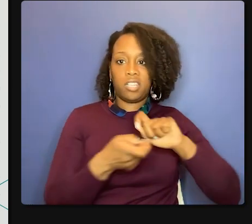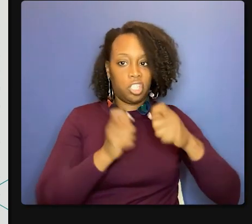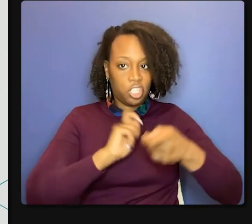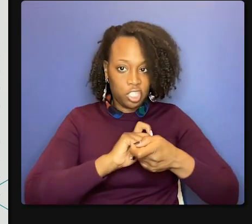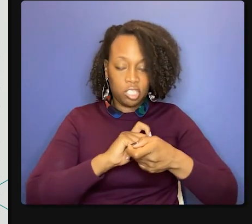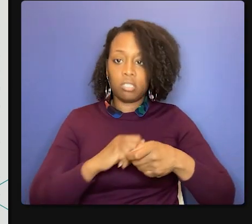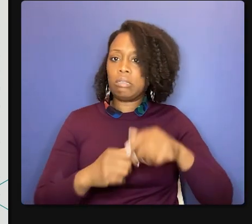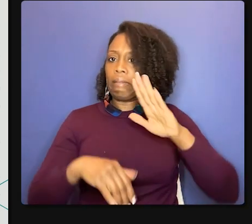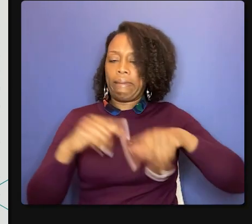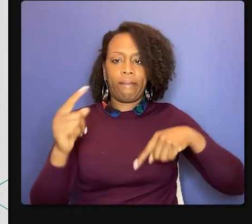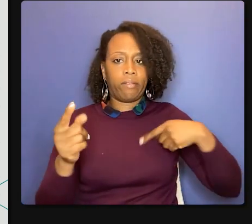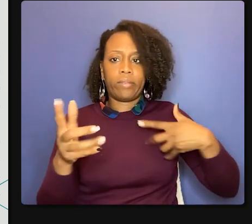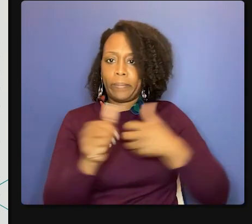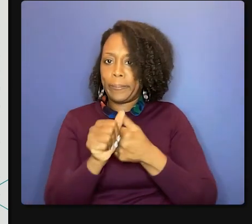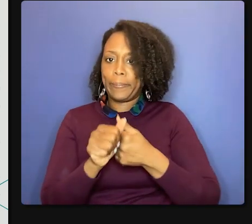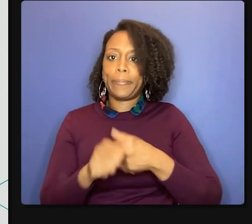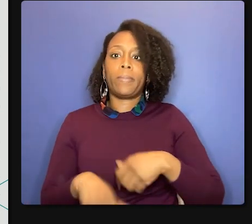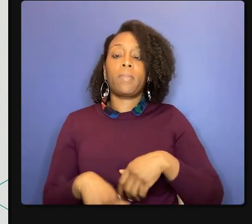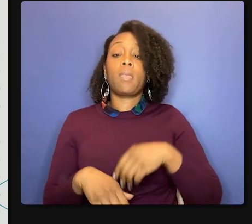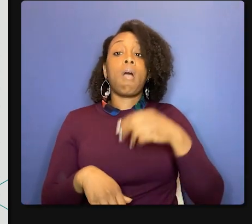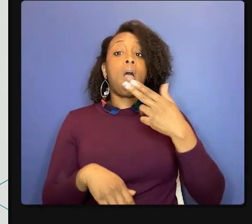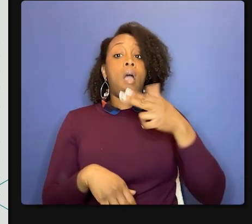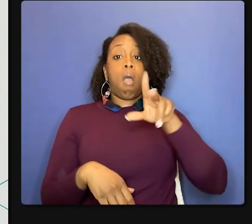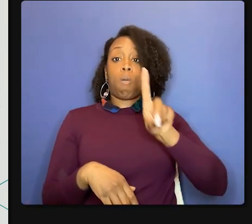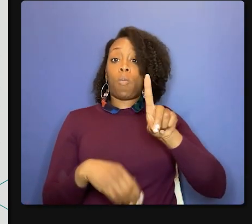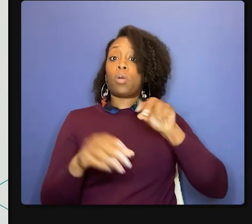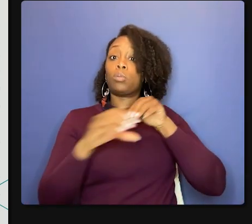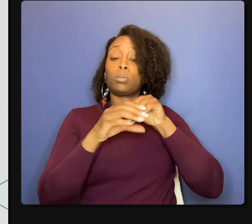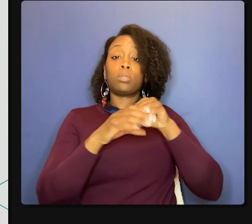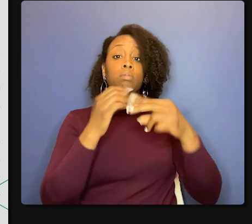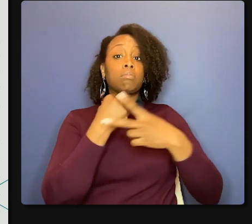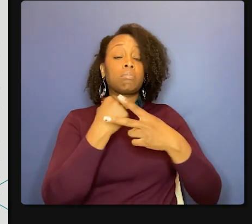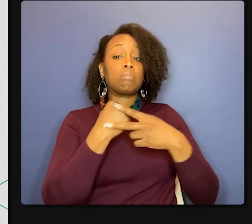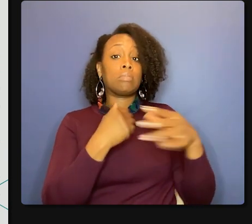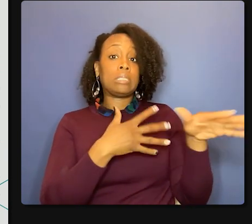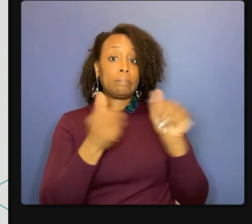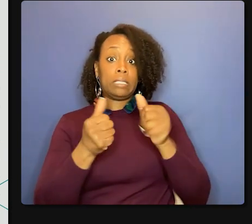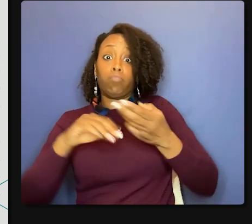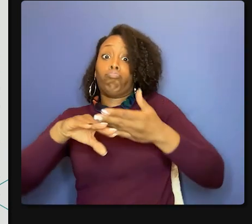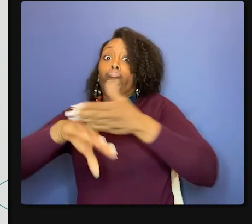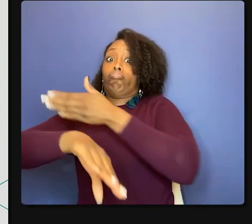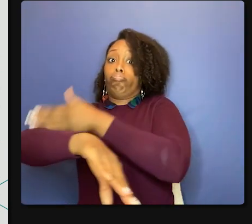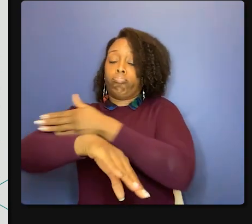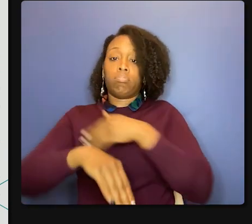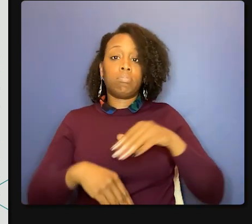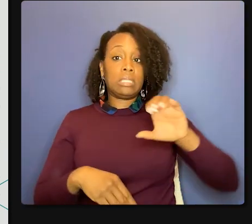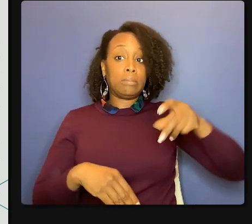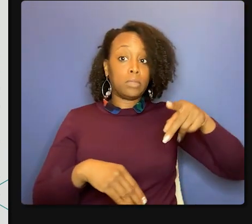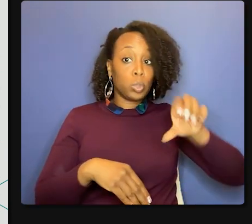they haven't changed and they just can't keep up. CPU speeds are really not growing that fast as the storage hardware speeds.